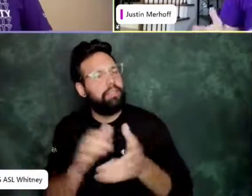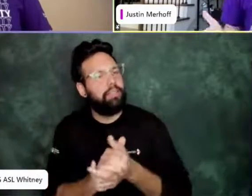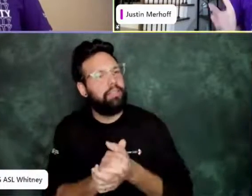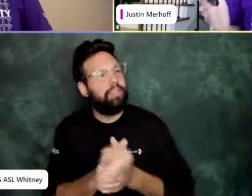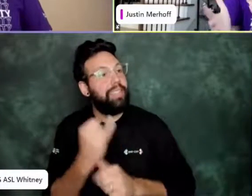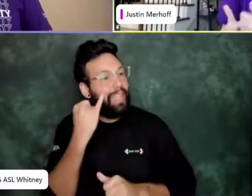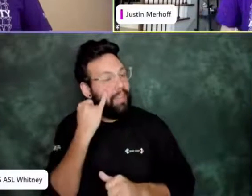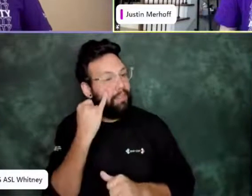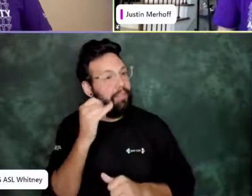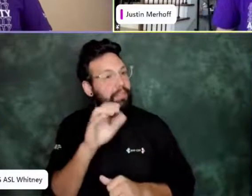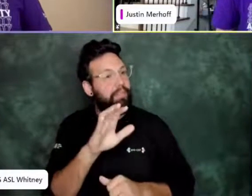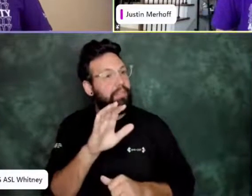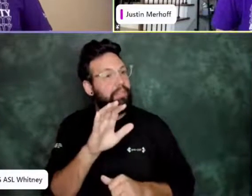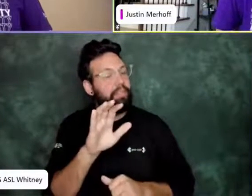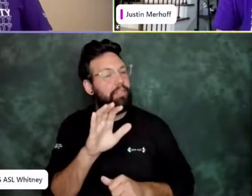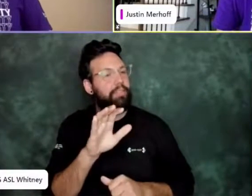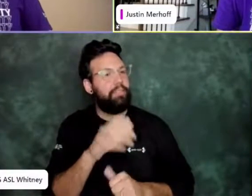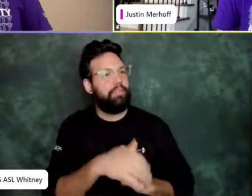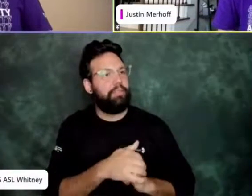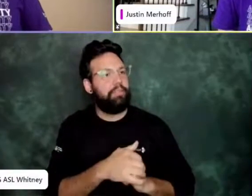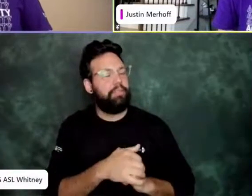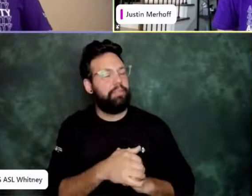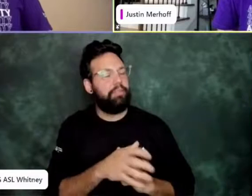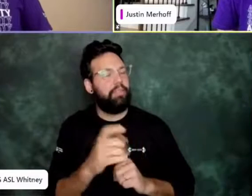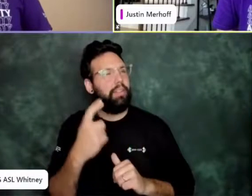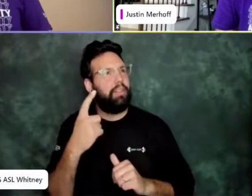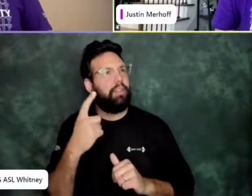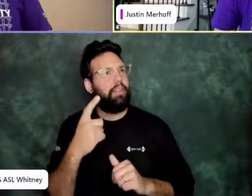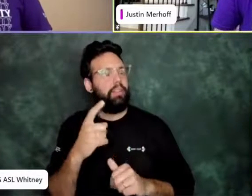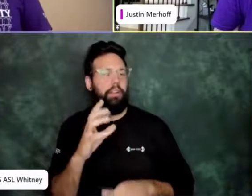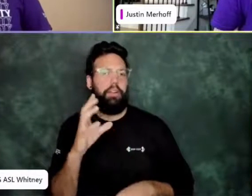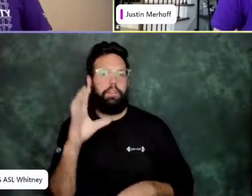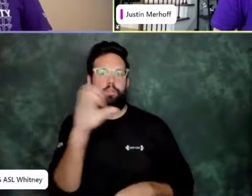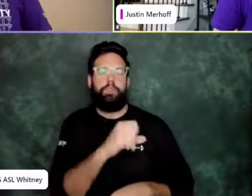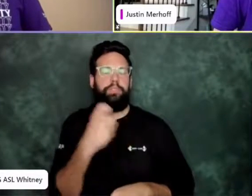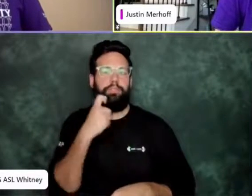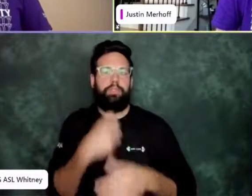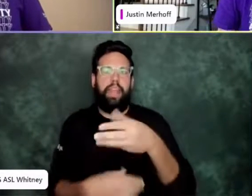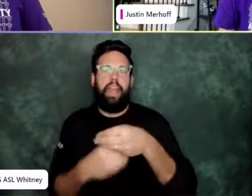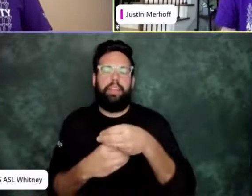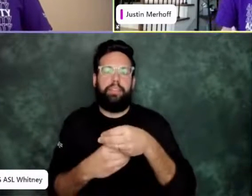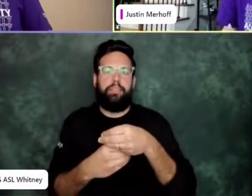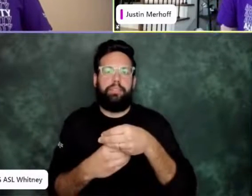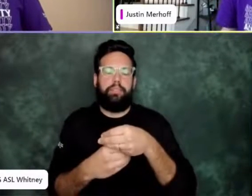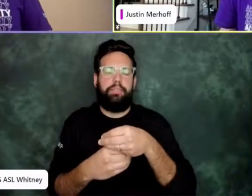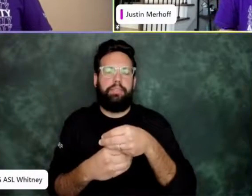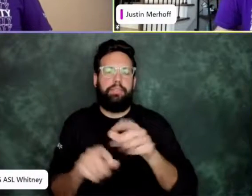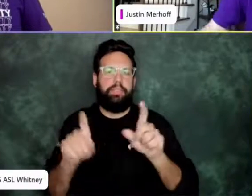I'm guessing to their CI and CD pipeline, "is there a recommendation that you could give?"